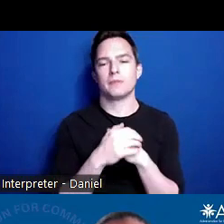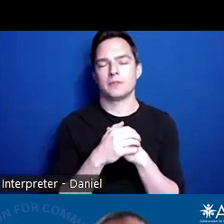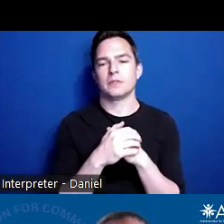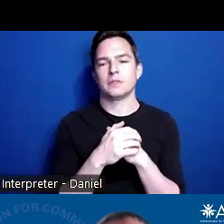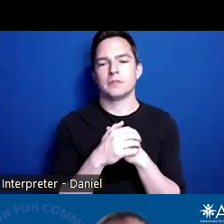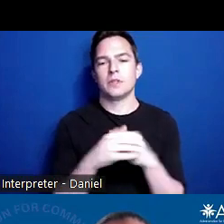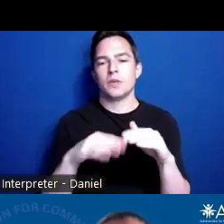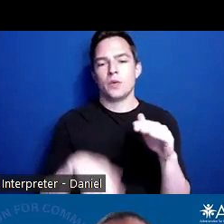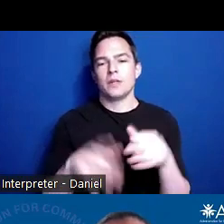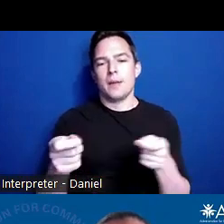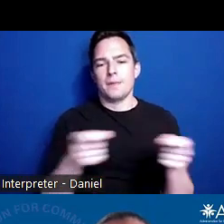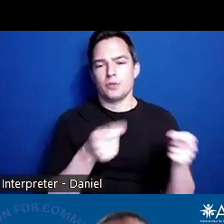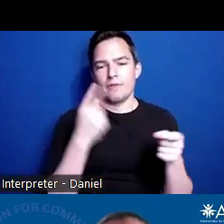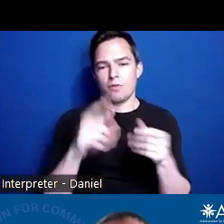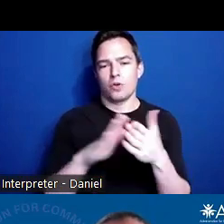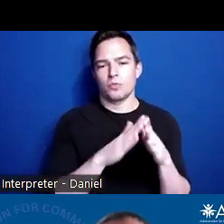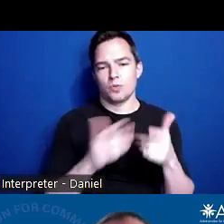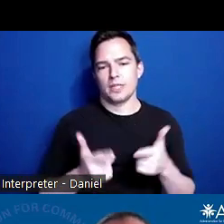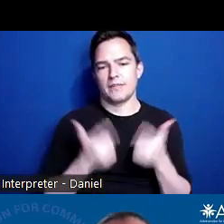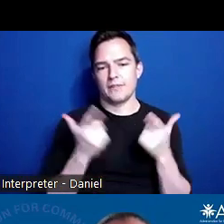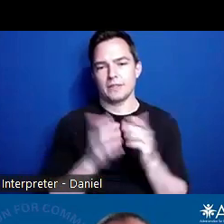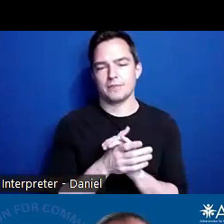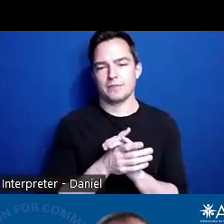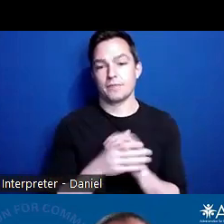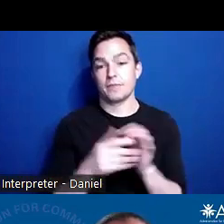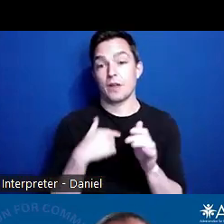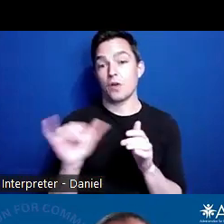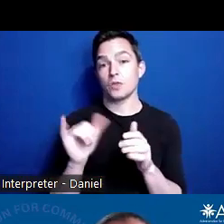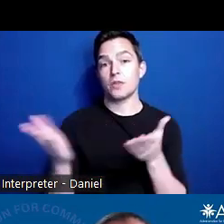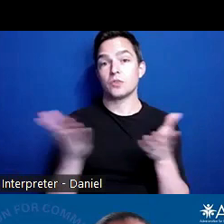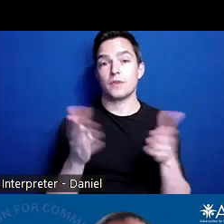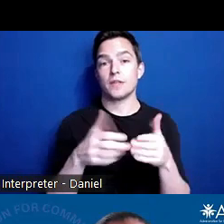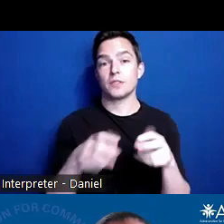within the Administration for Community Living. I also serve as the Chair of the Interagency